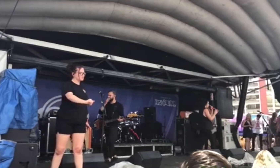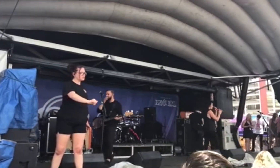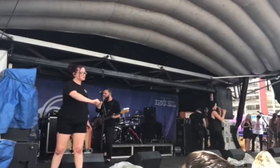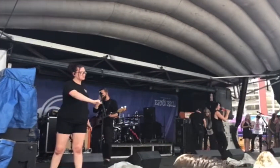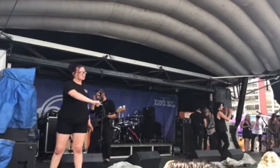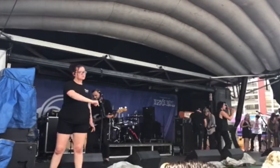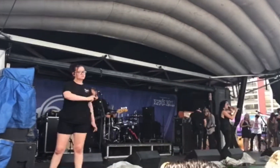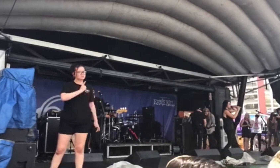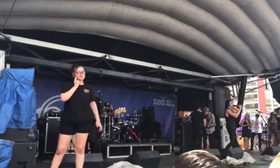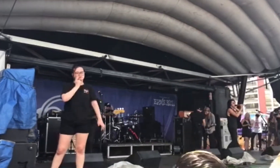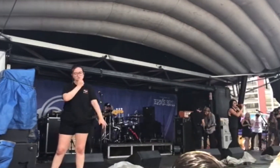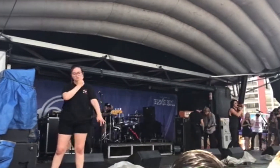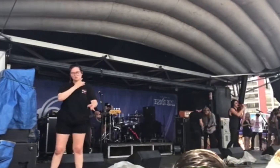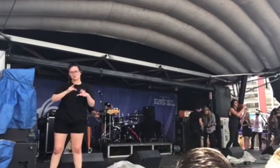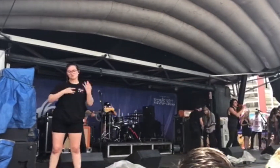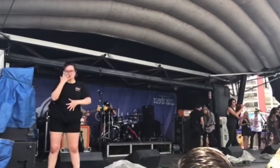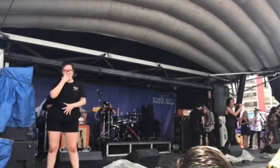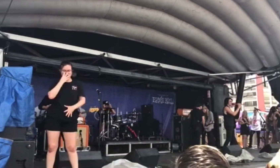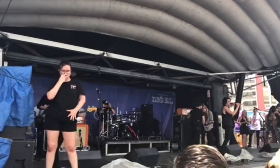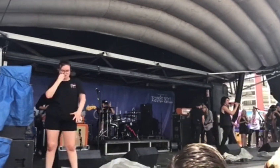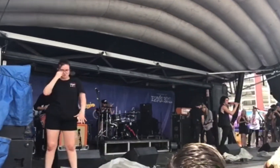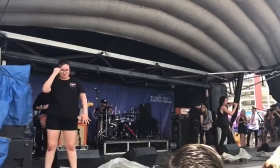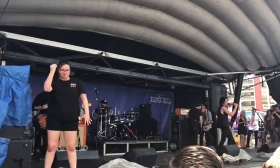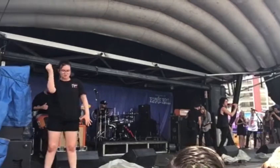It's like a light that slowly dies